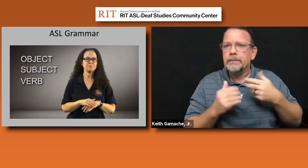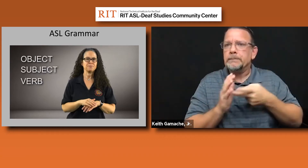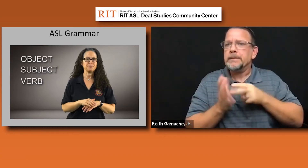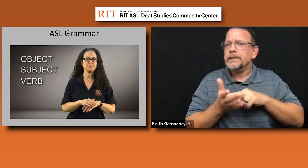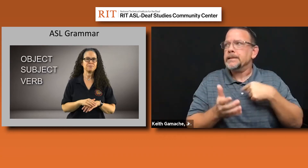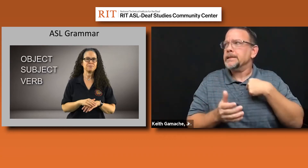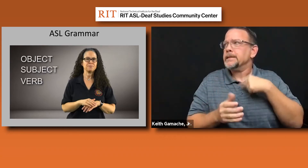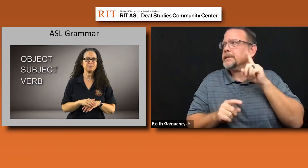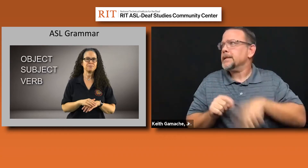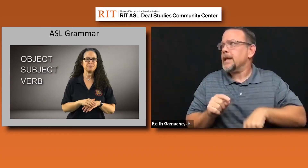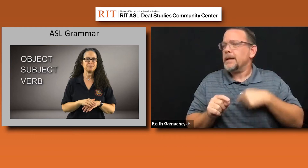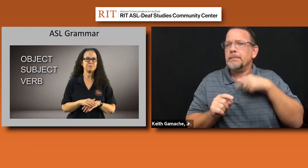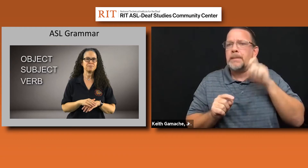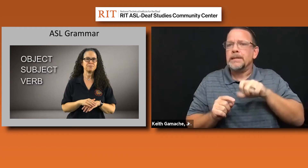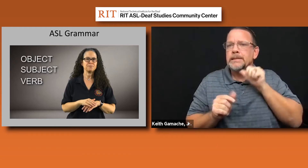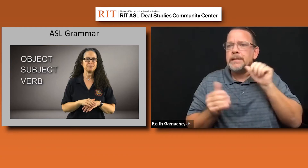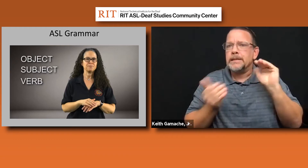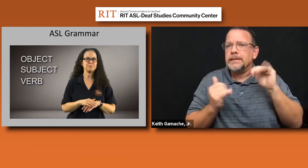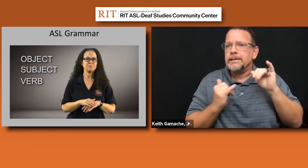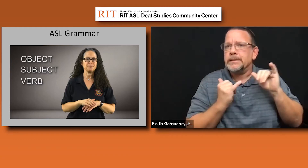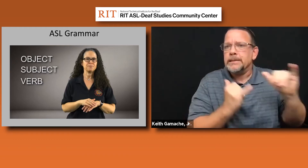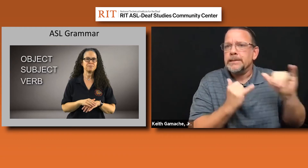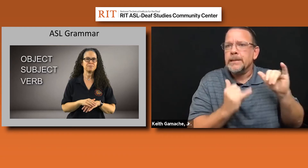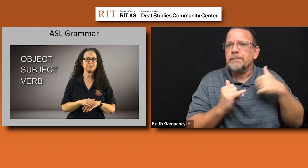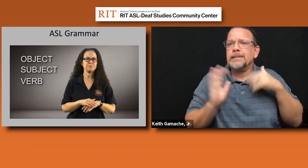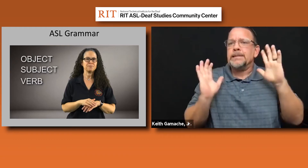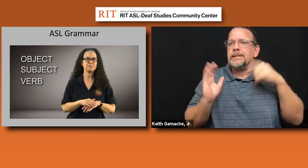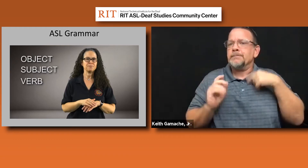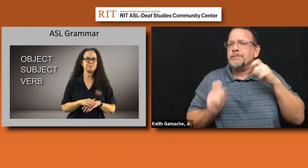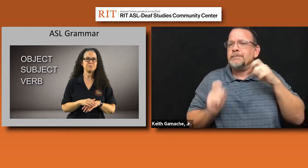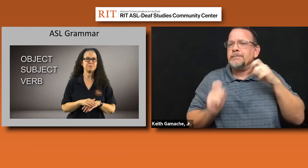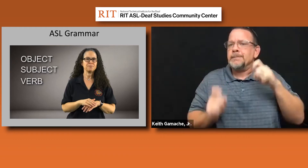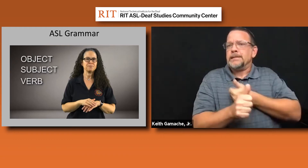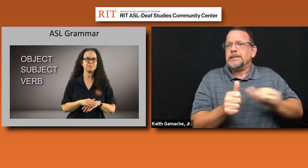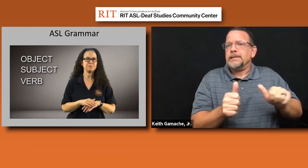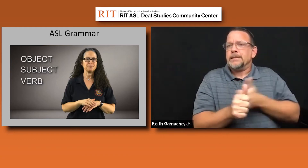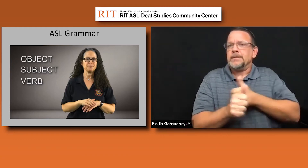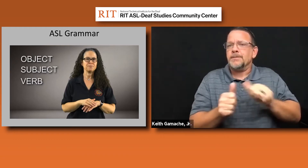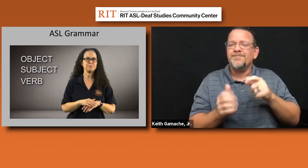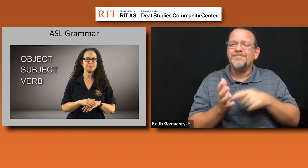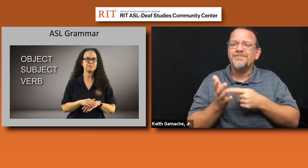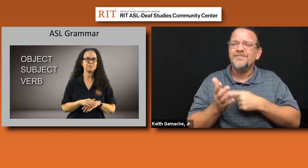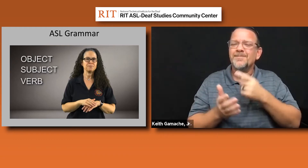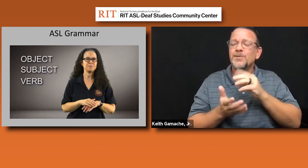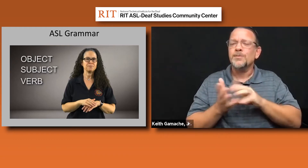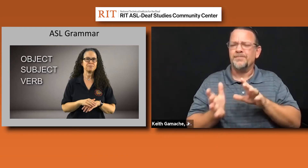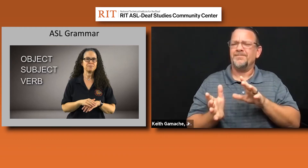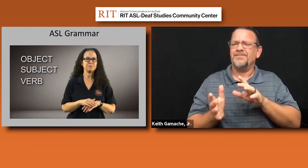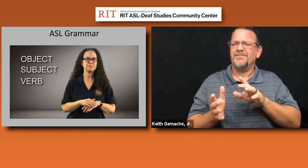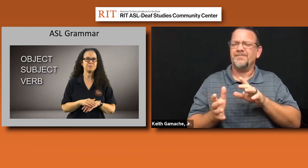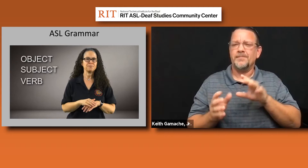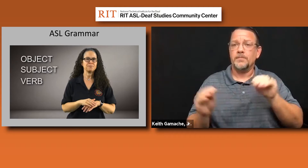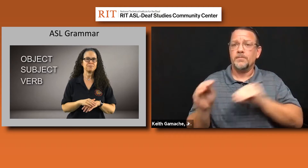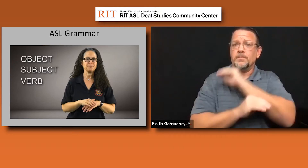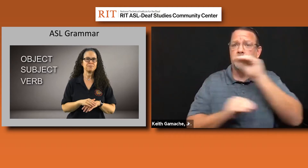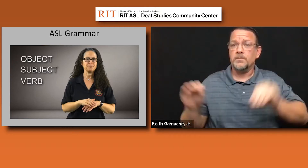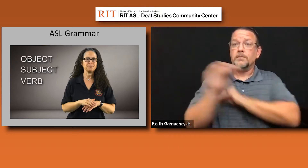we might look at it as we don't want to be like English, so we avoid that and we flip the word order around